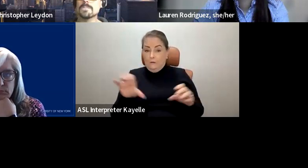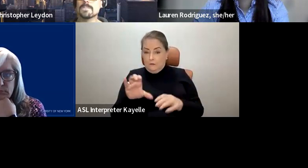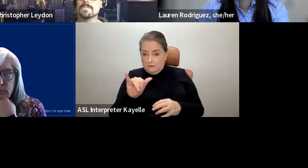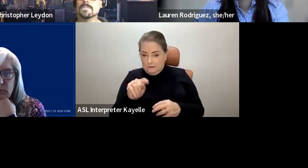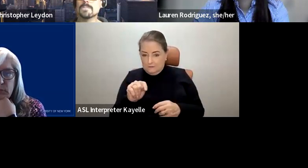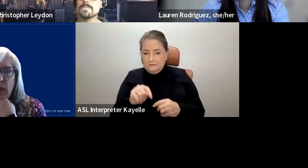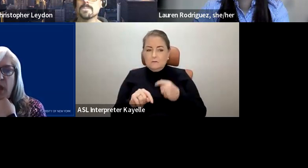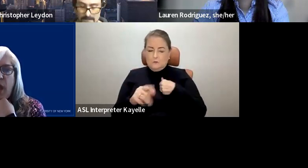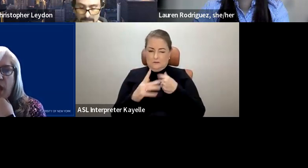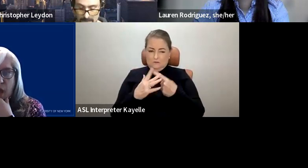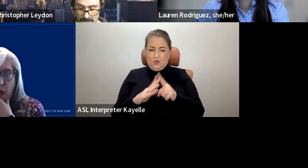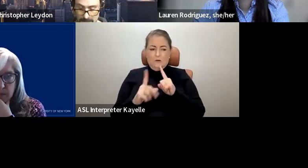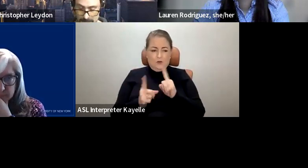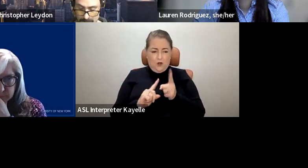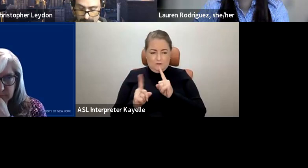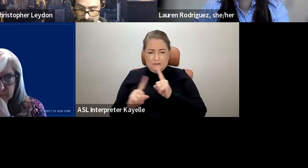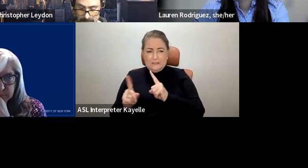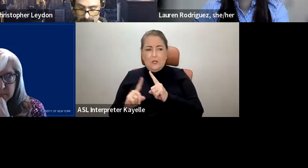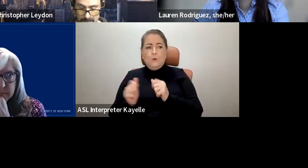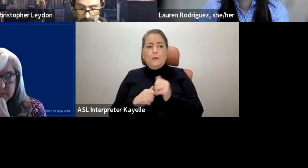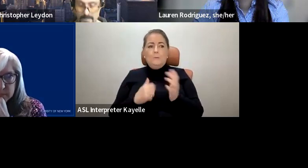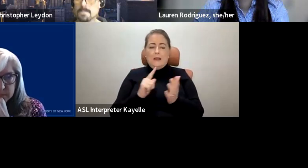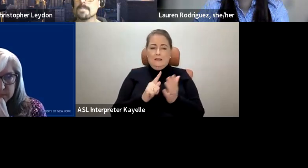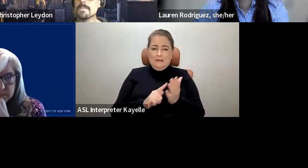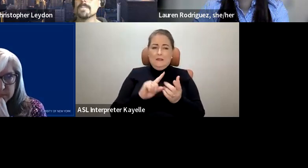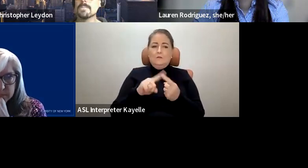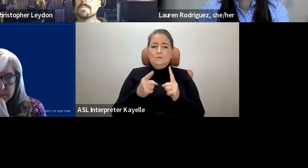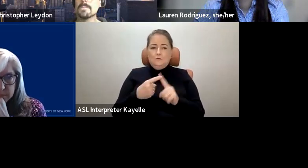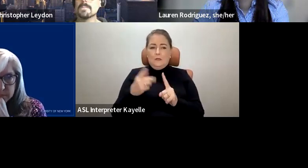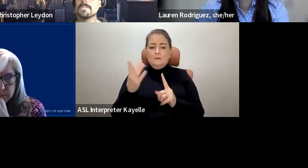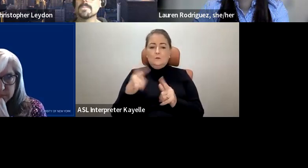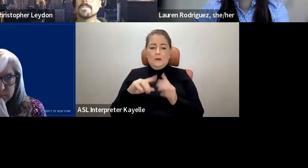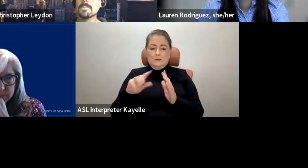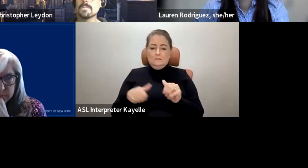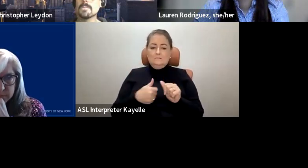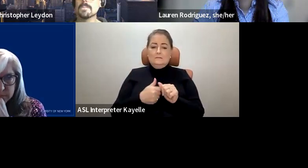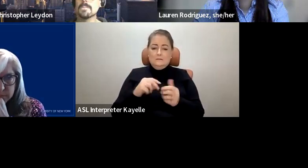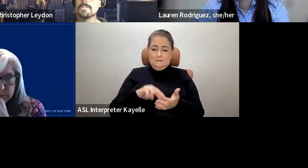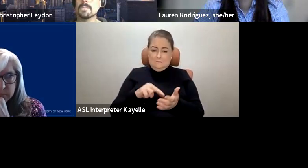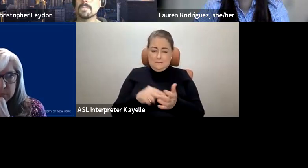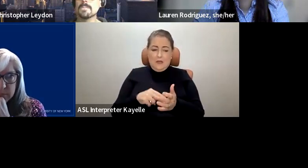some conversations with, you know, my legal friends about what this imply, you know what this means for us. For me, it is